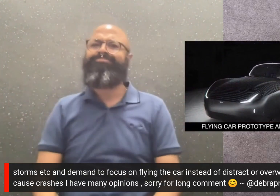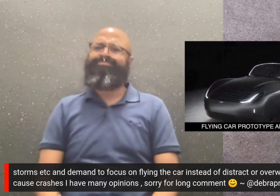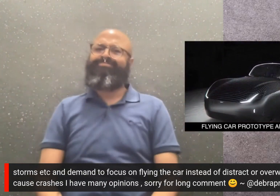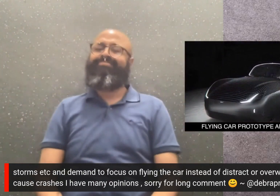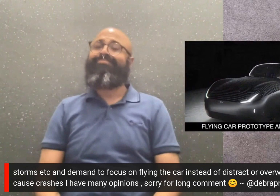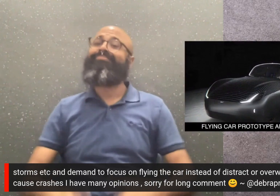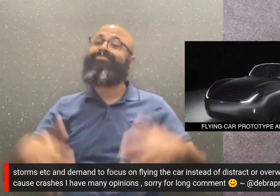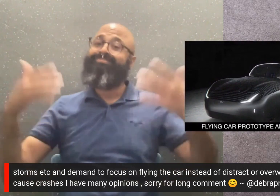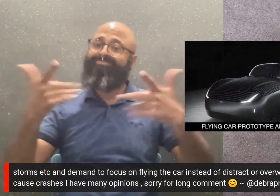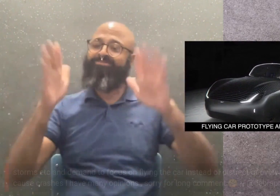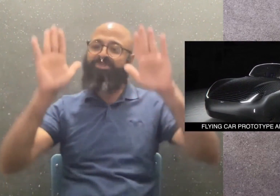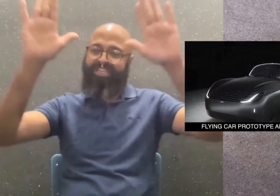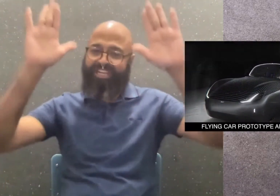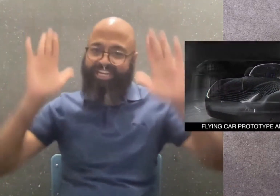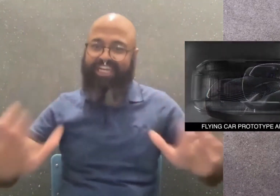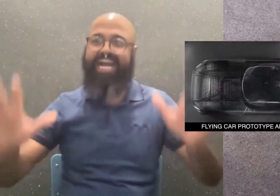Great comments everyone. Thank you for sharing.